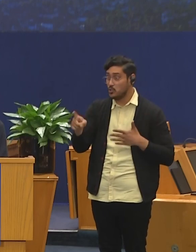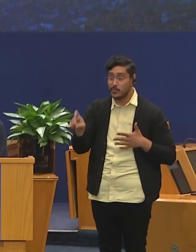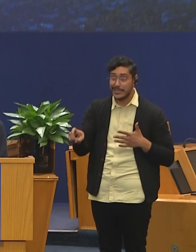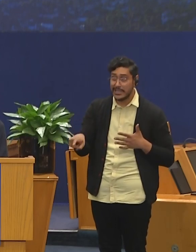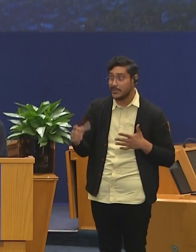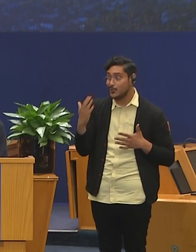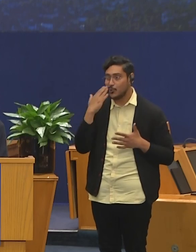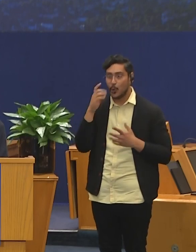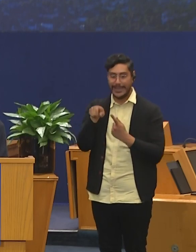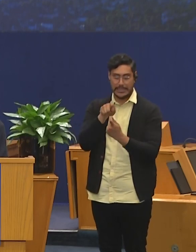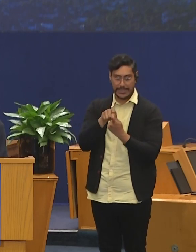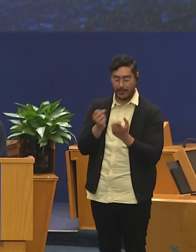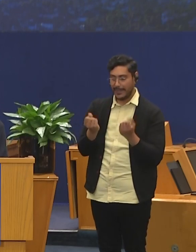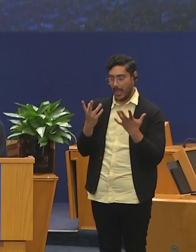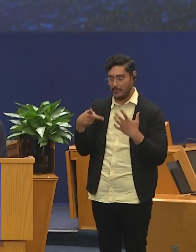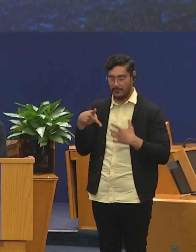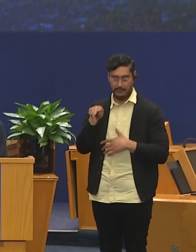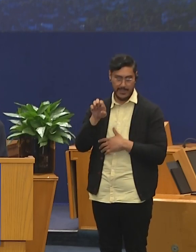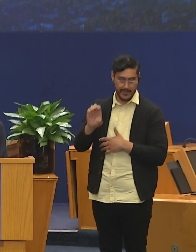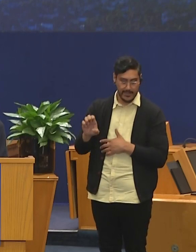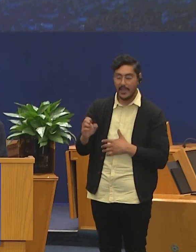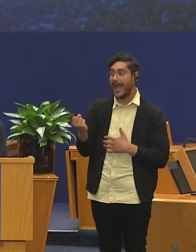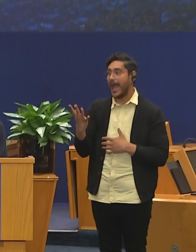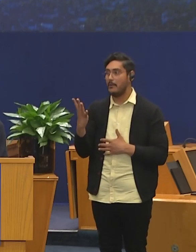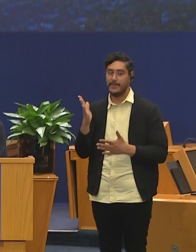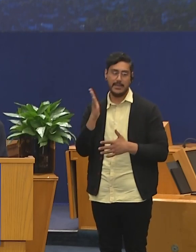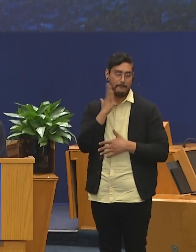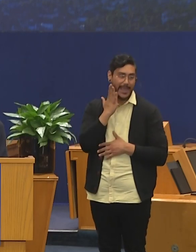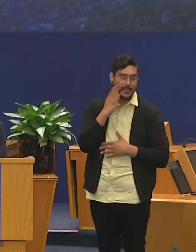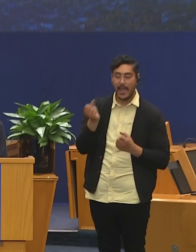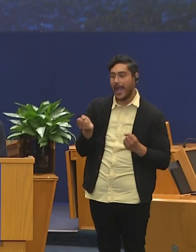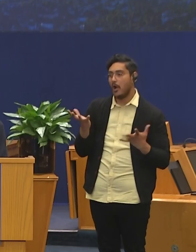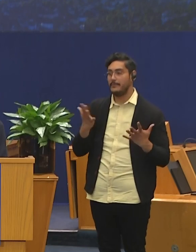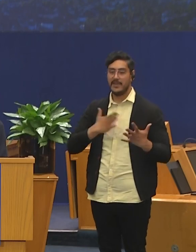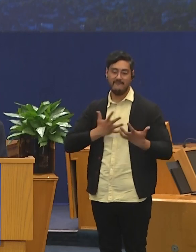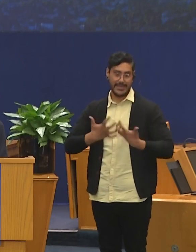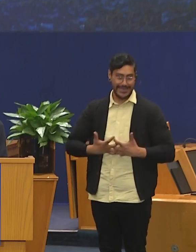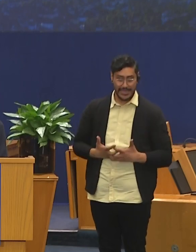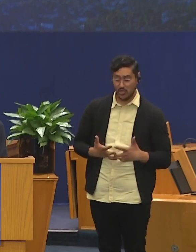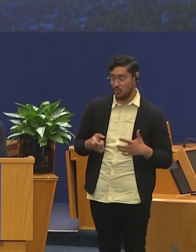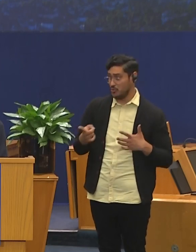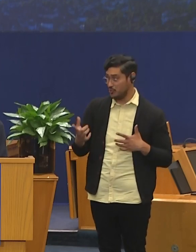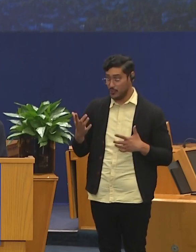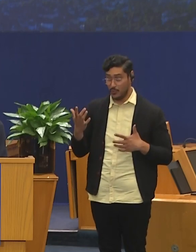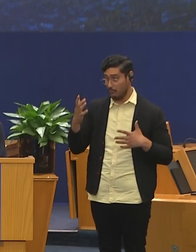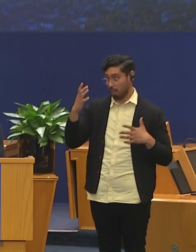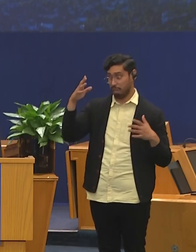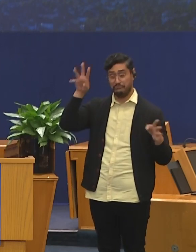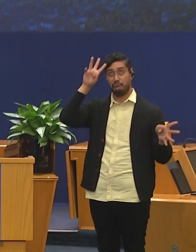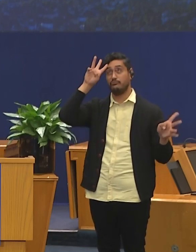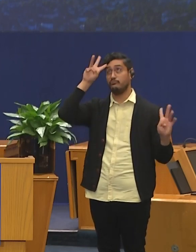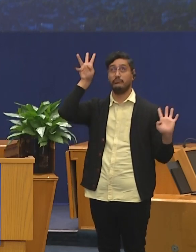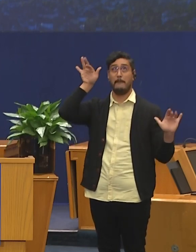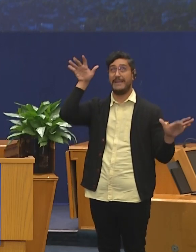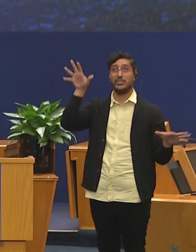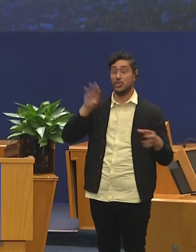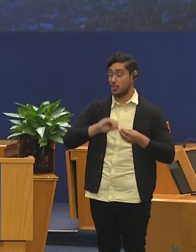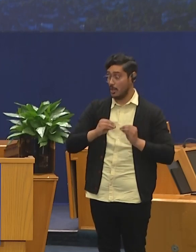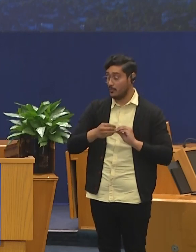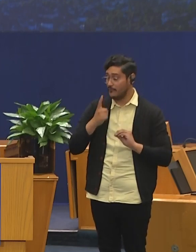STUFF THAT YOU ACTUALLY NEED? DO YOU KNOW EXACTLY HOW MANY P.P.E. YOU NEED, HOW MANY BEDS YOU NEED, HOW MANY VENTILATORS YOU NEED?